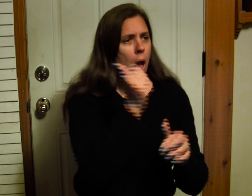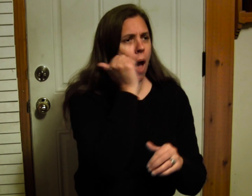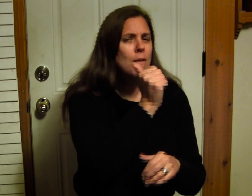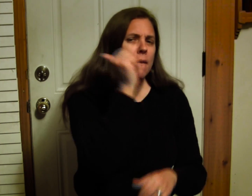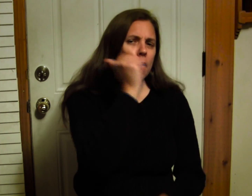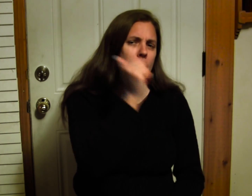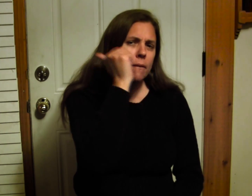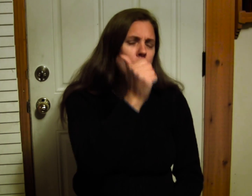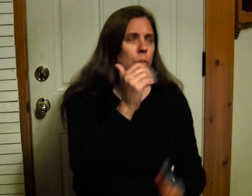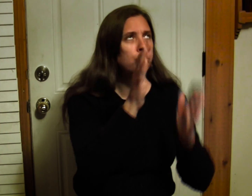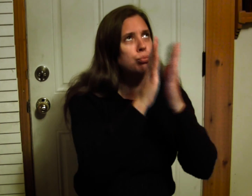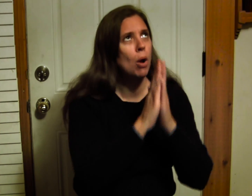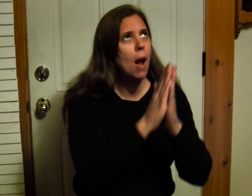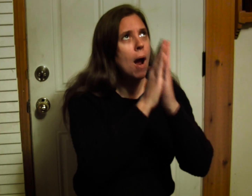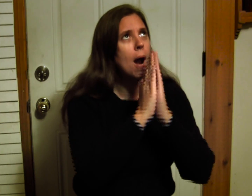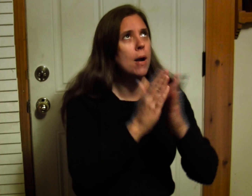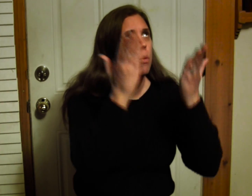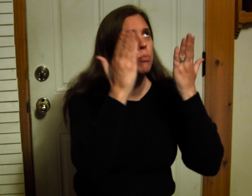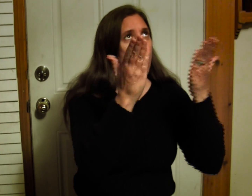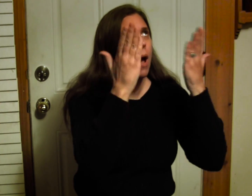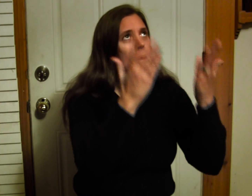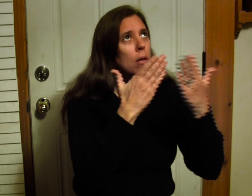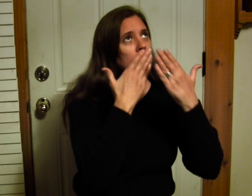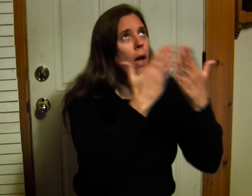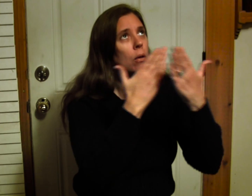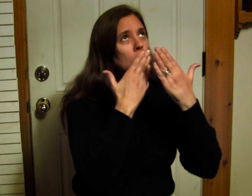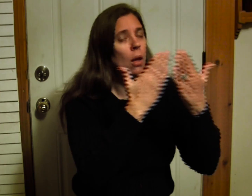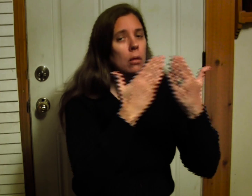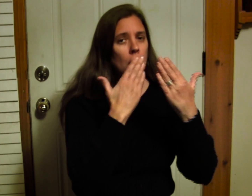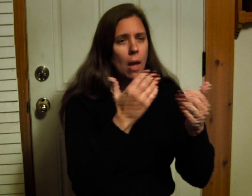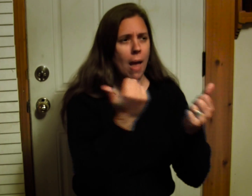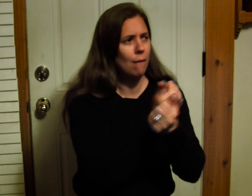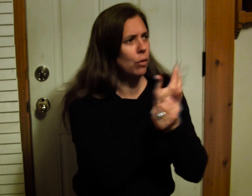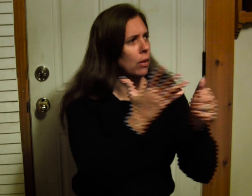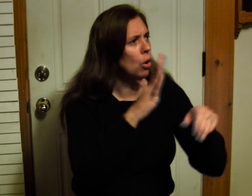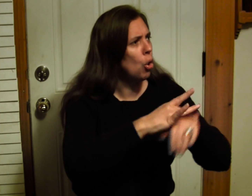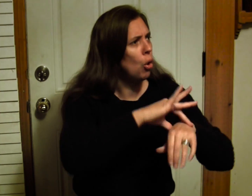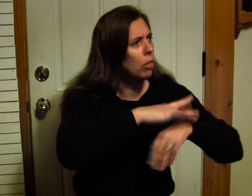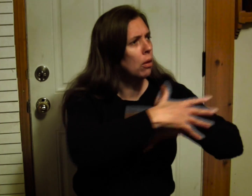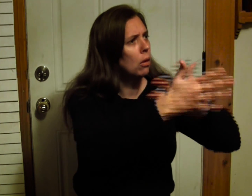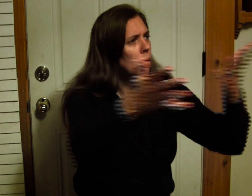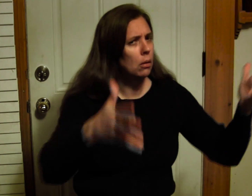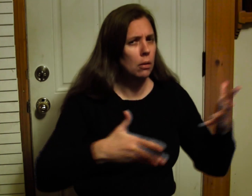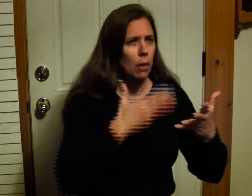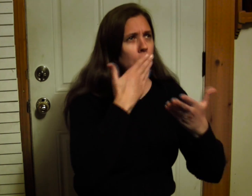It means to pray everyday, to show honor and gratitude for everything that exists on Earth.